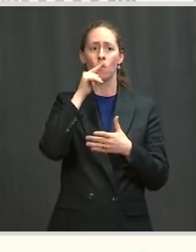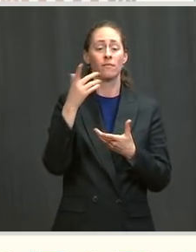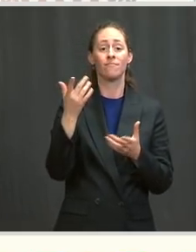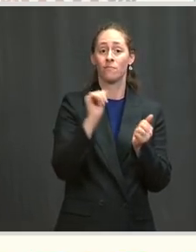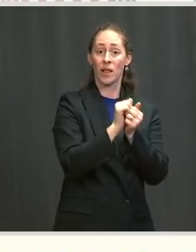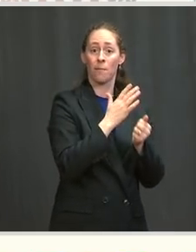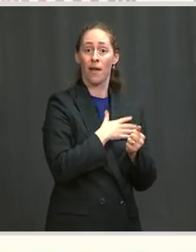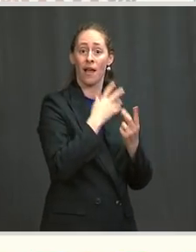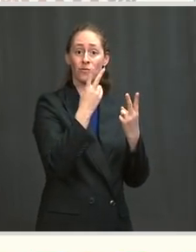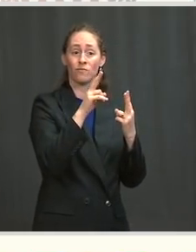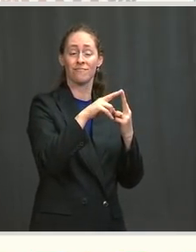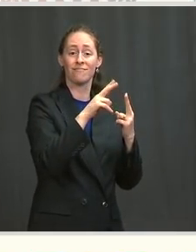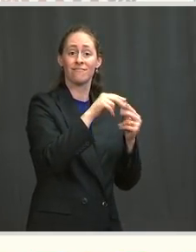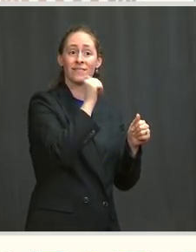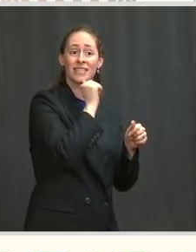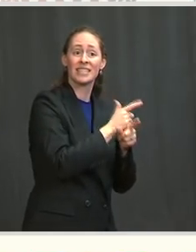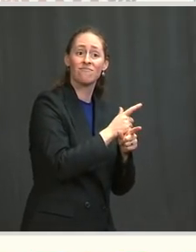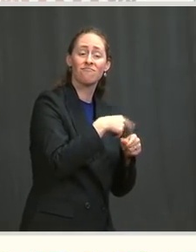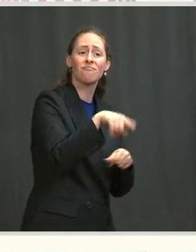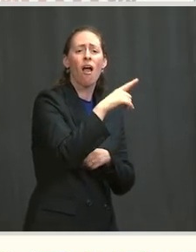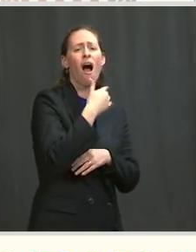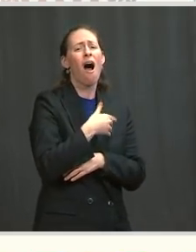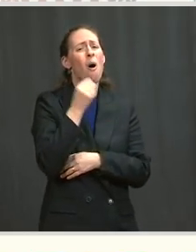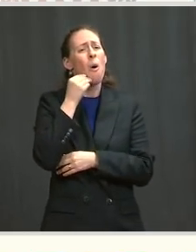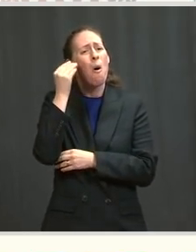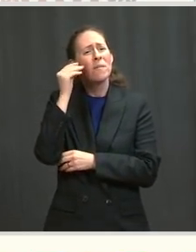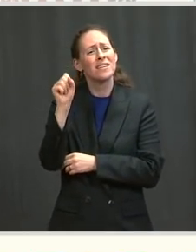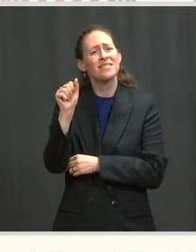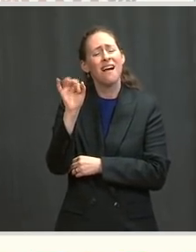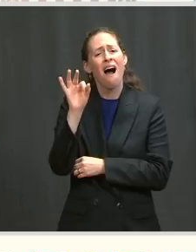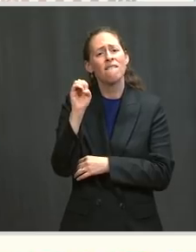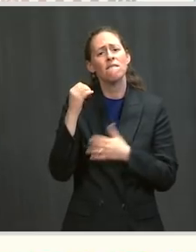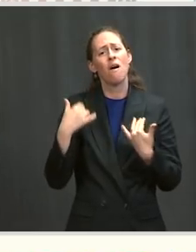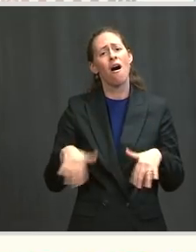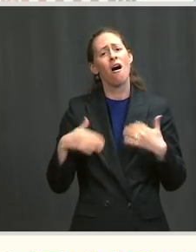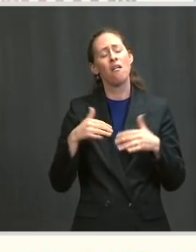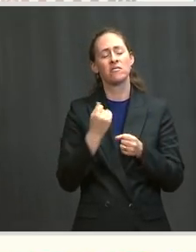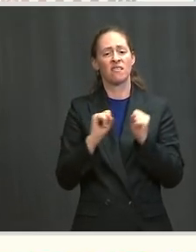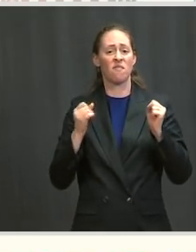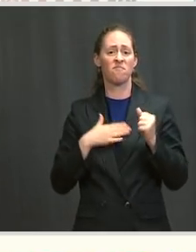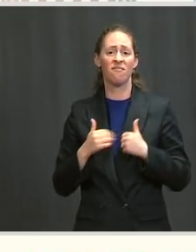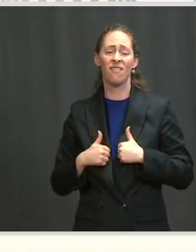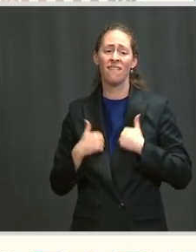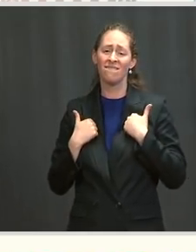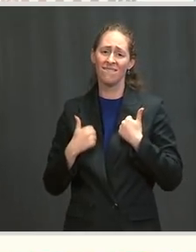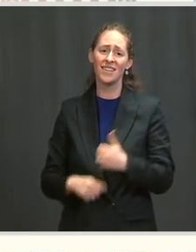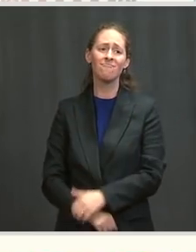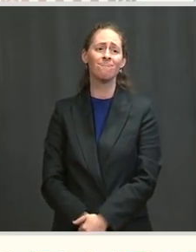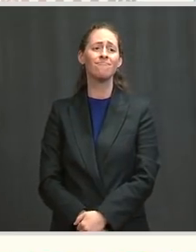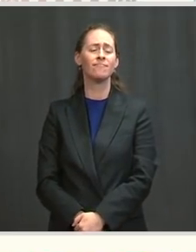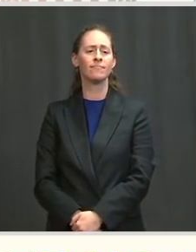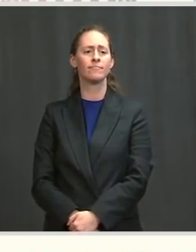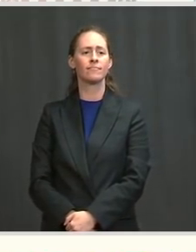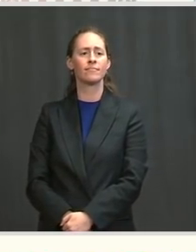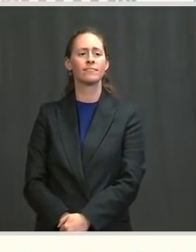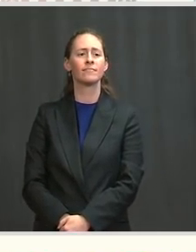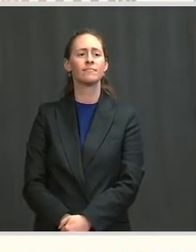having a loving home can save lives. After coming out, it didn't take my family and me long to realize